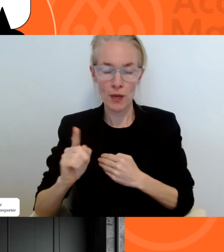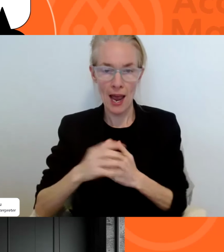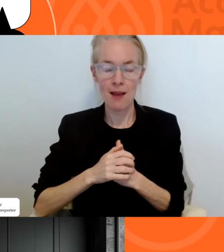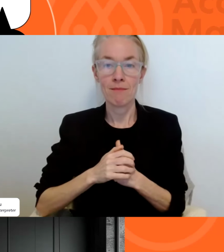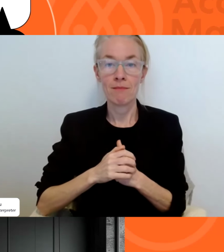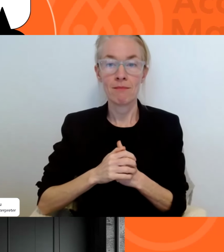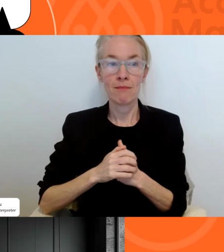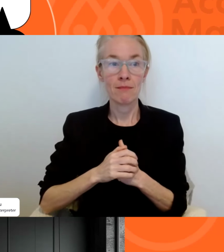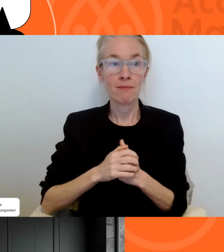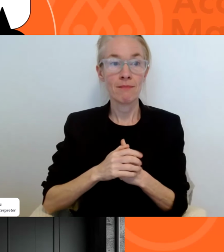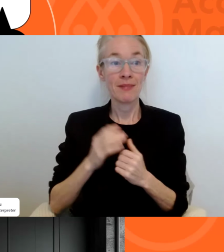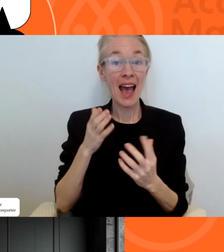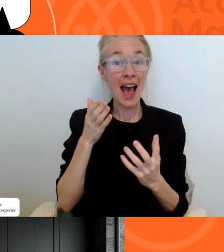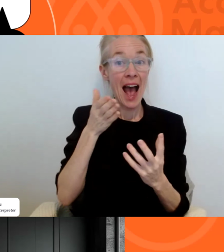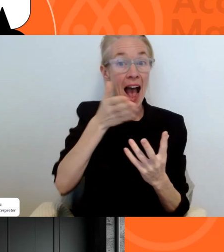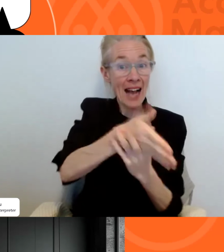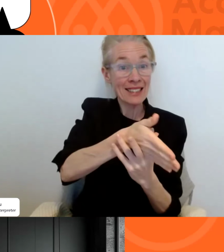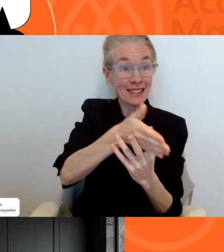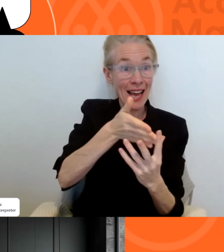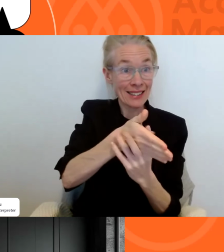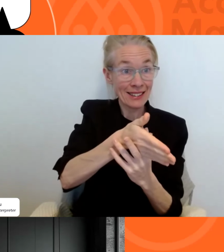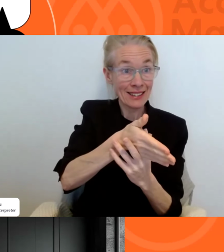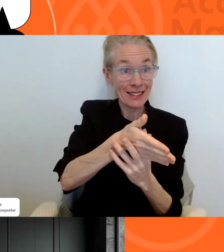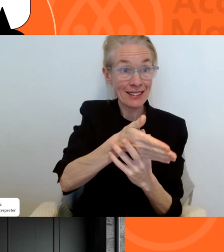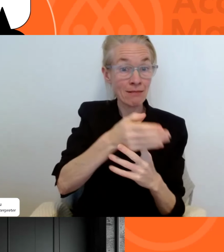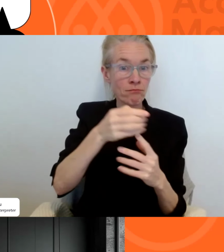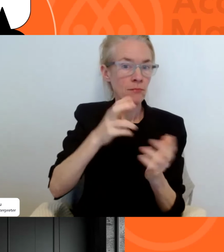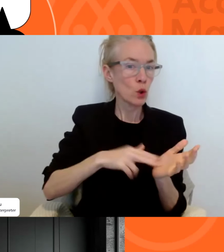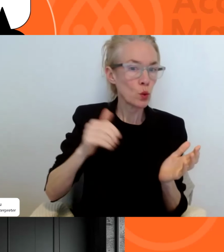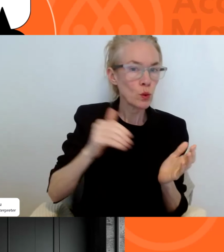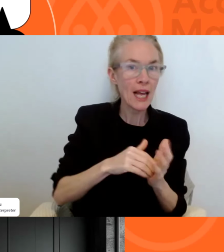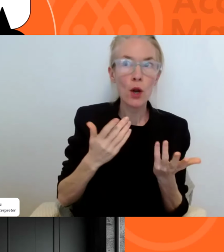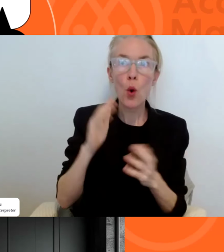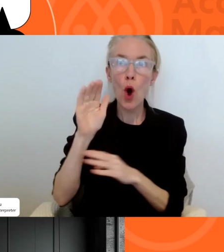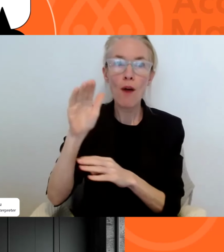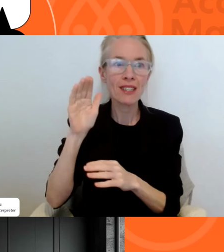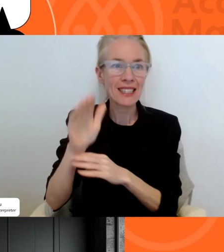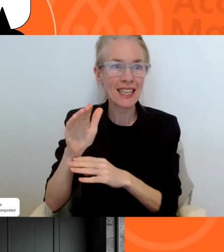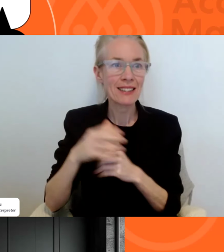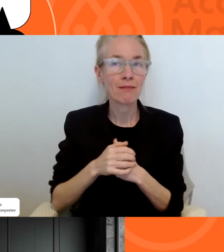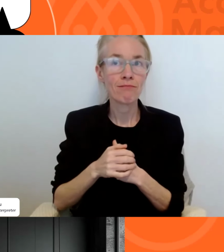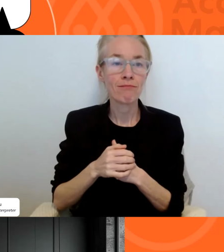whether here or overseas, and I have seen it, it's a choice. It's